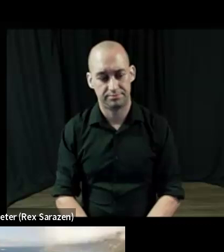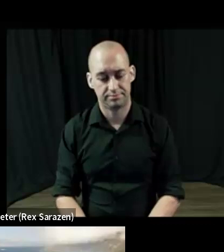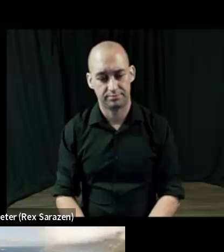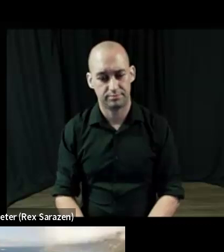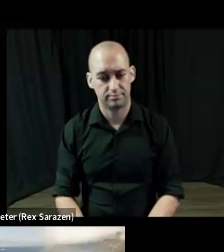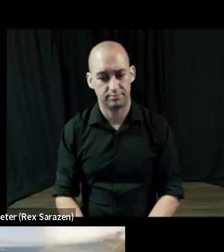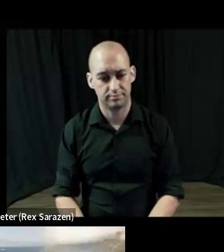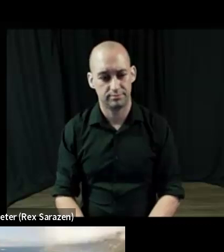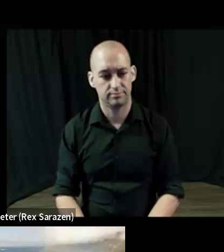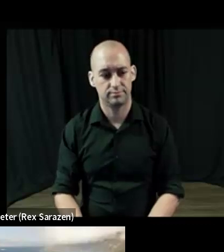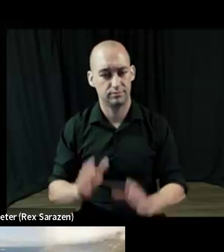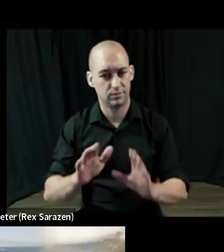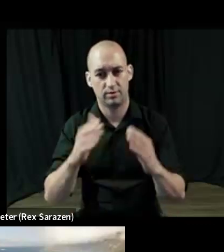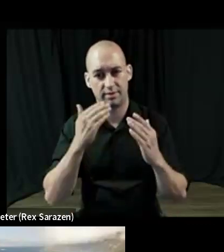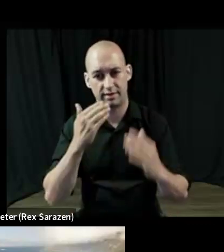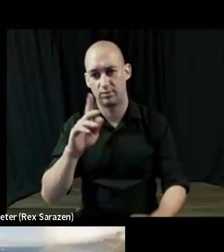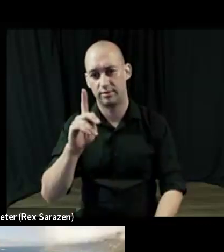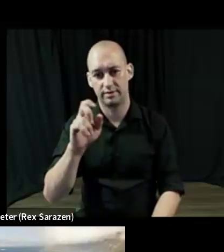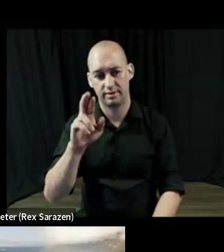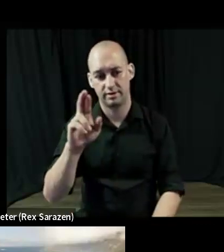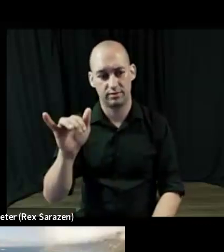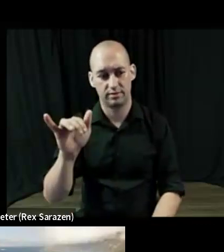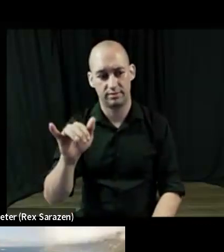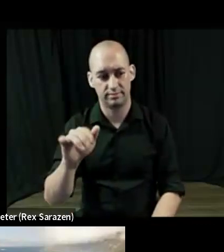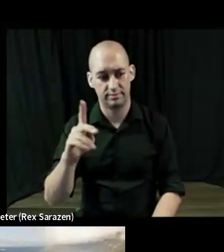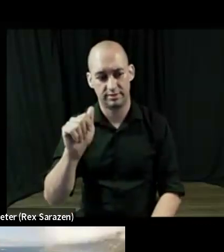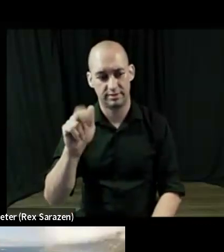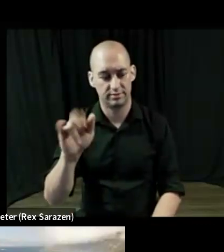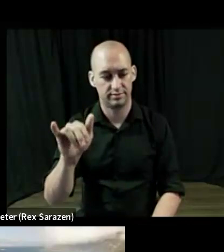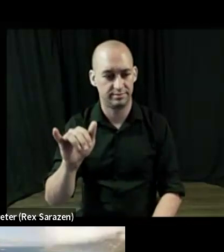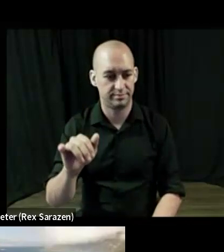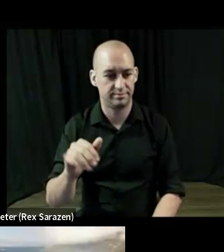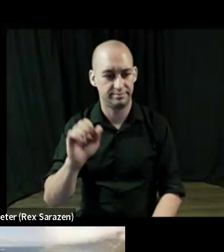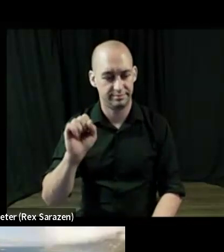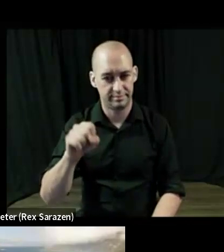Great. Thank you. And Kari? Yeah. Hi, oh, my gosh, Rebecca,